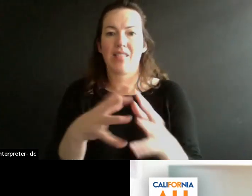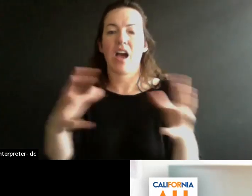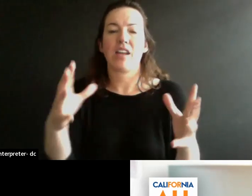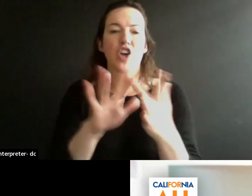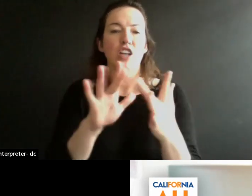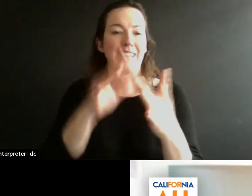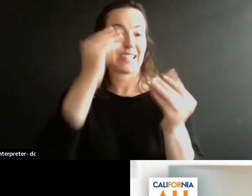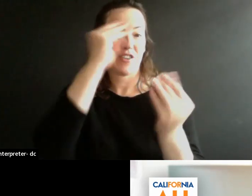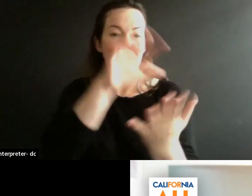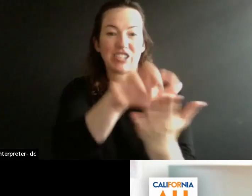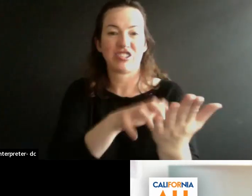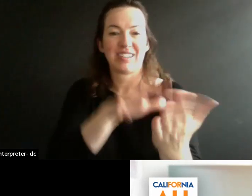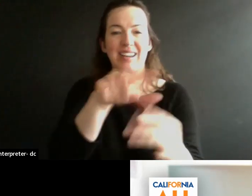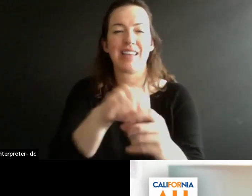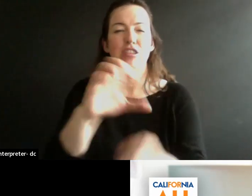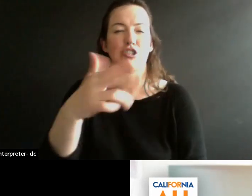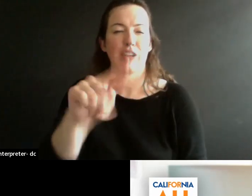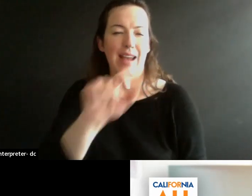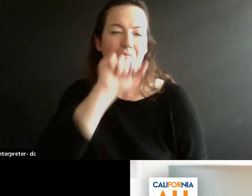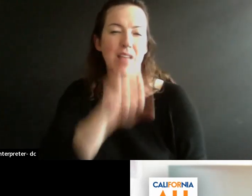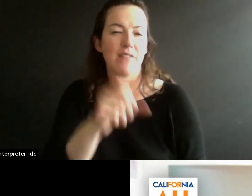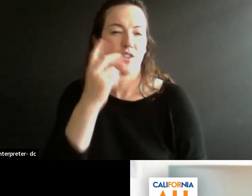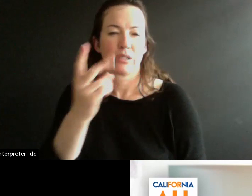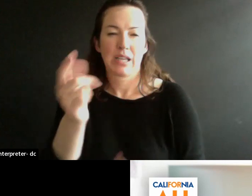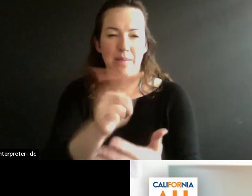and in the chat I love seeing what was going back and forth in the chat. Because you guys